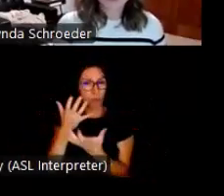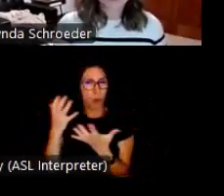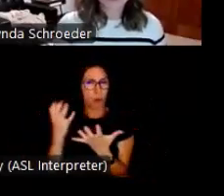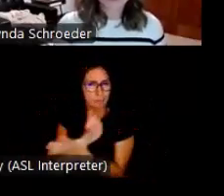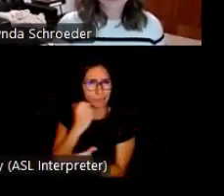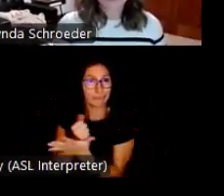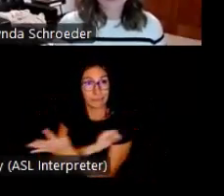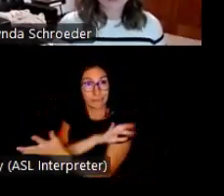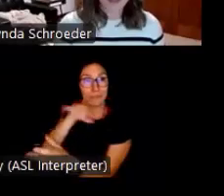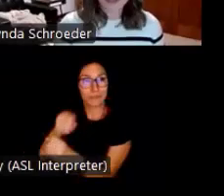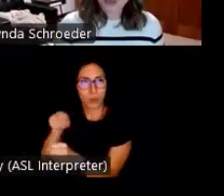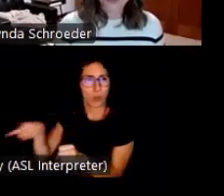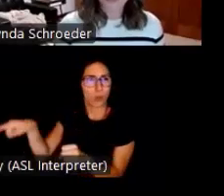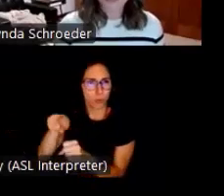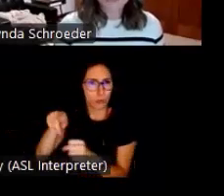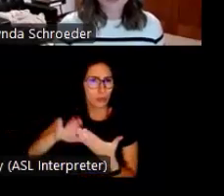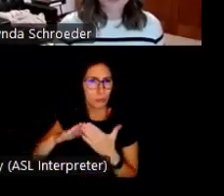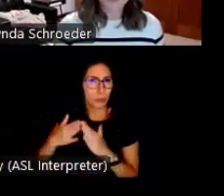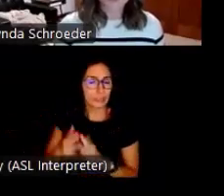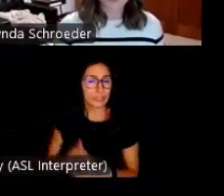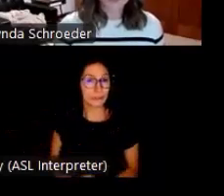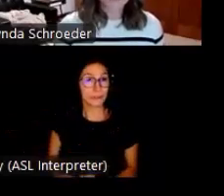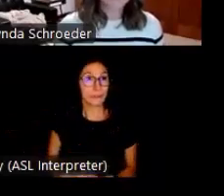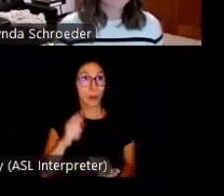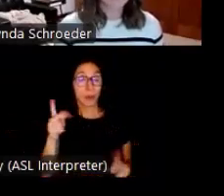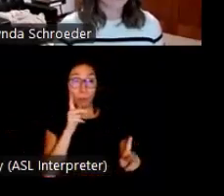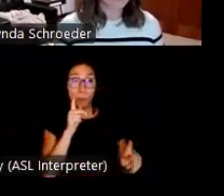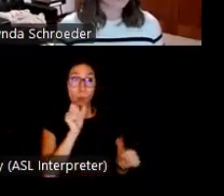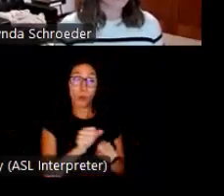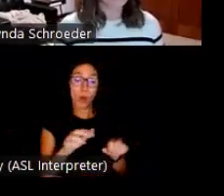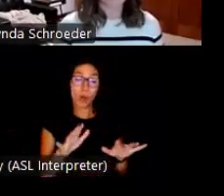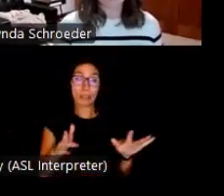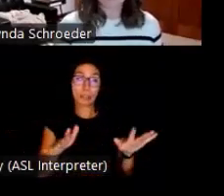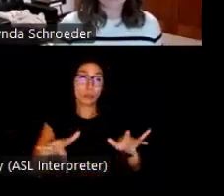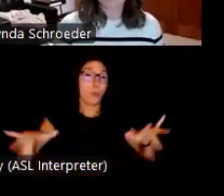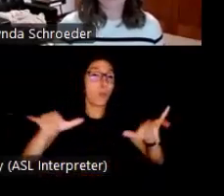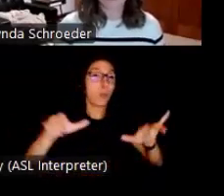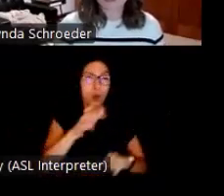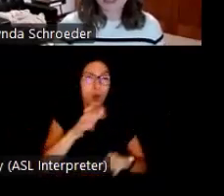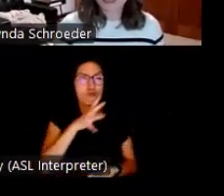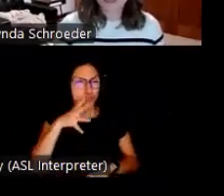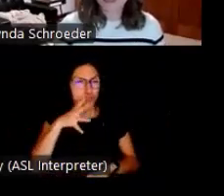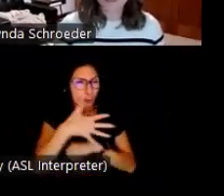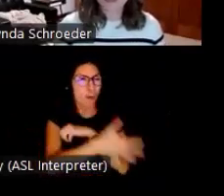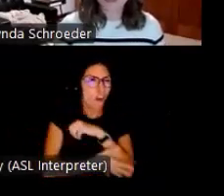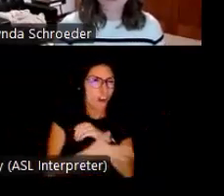who are in other ways underserved, like those who utilize aging and disability services,